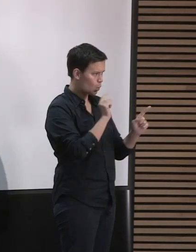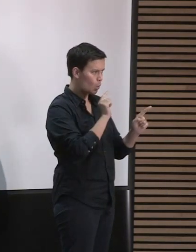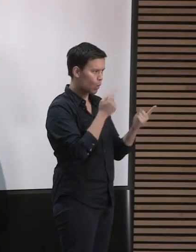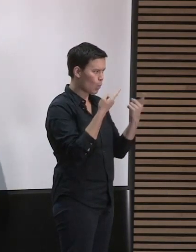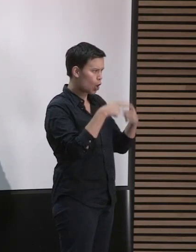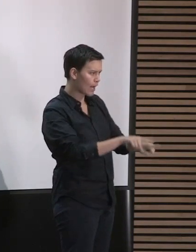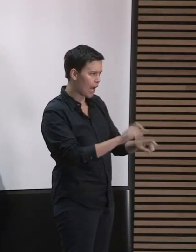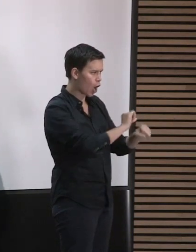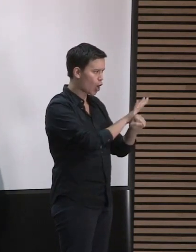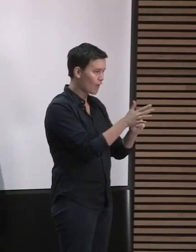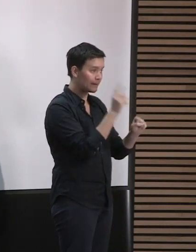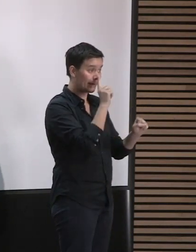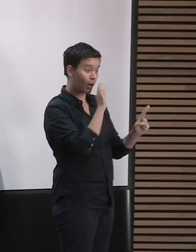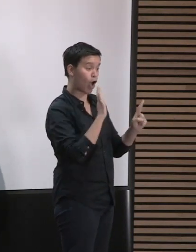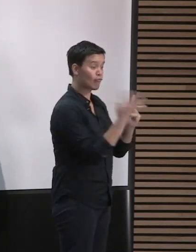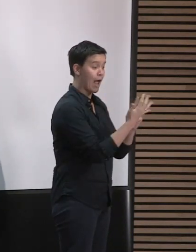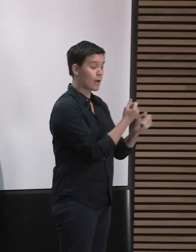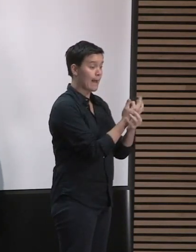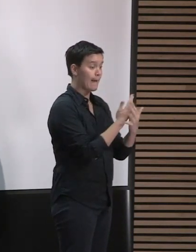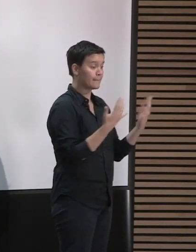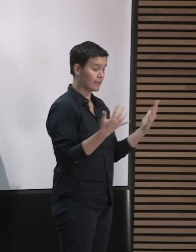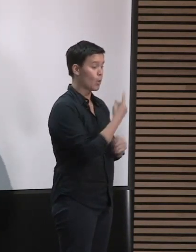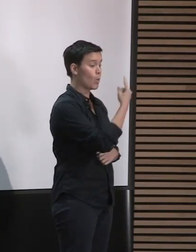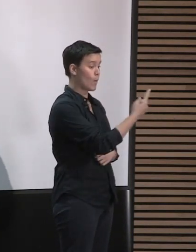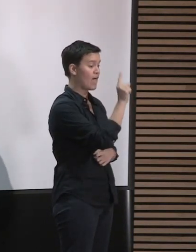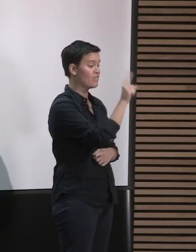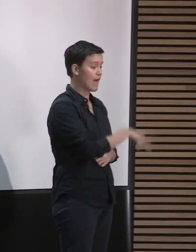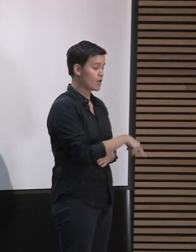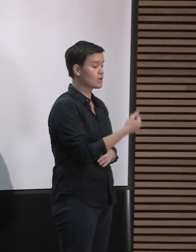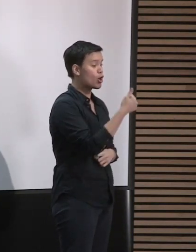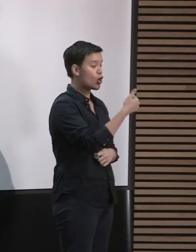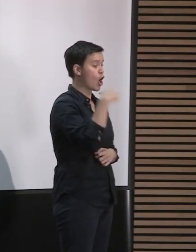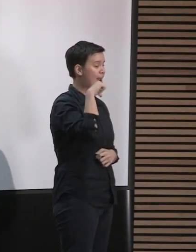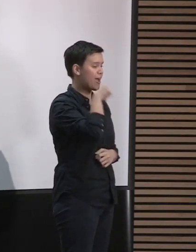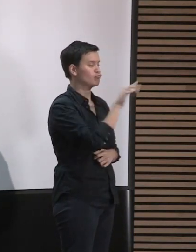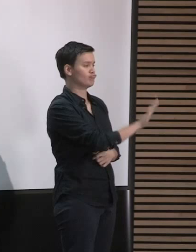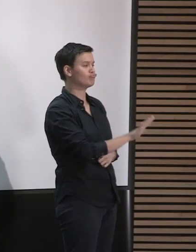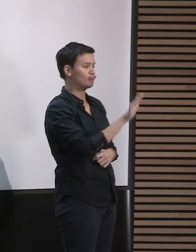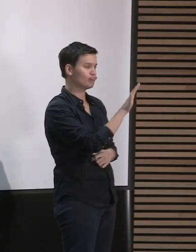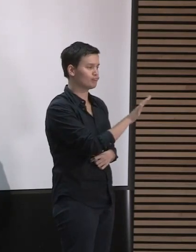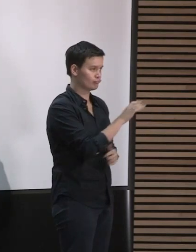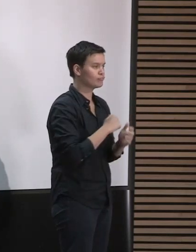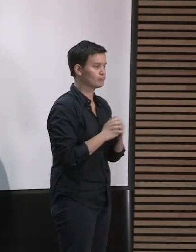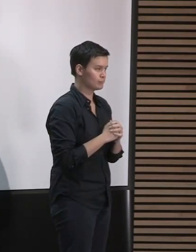have identified 1983 close